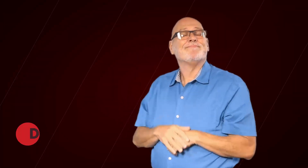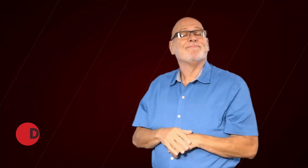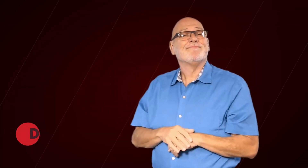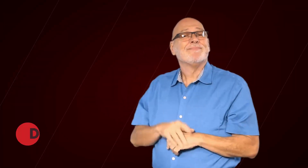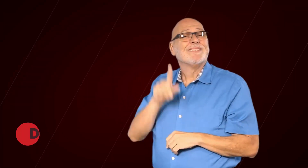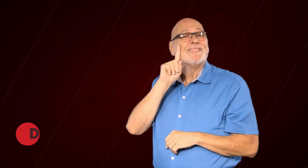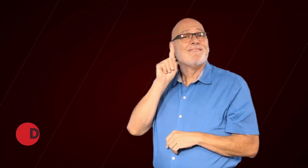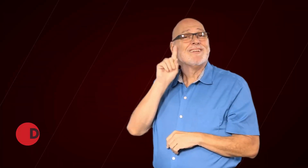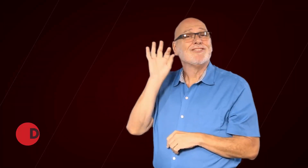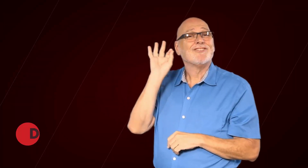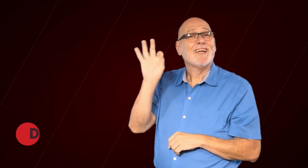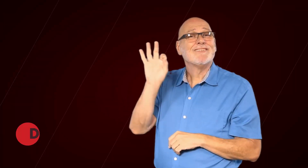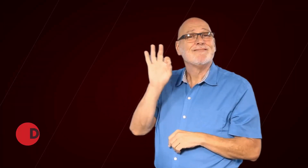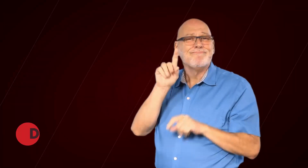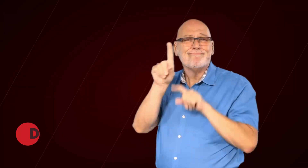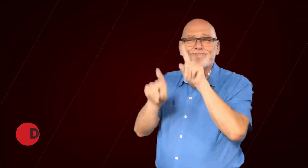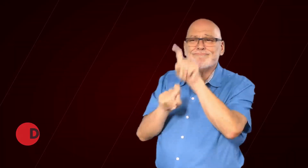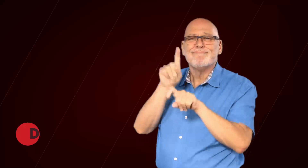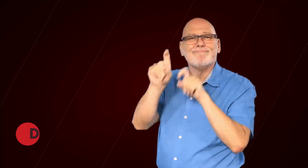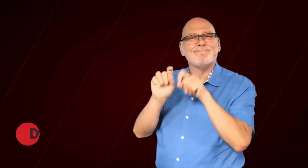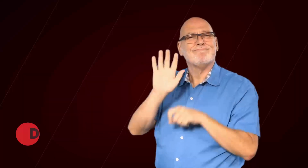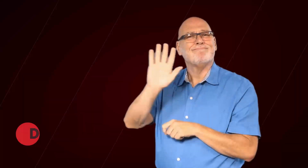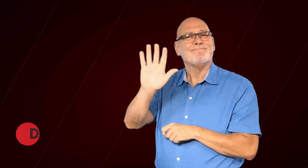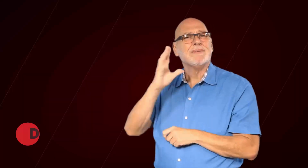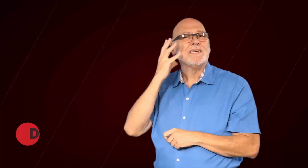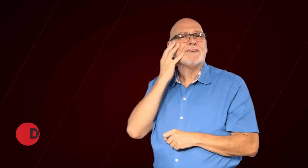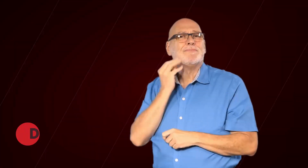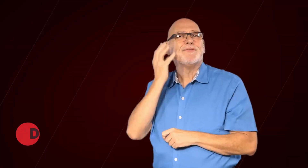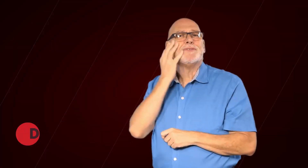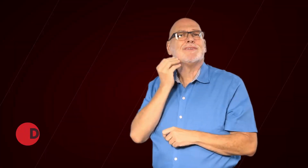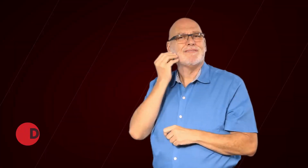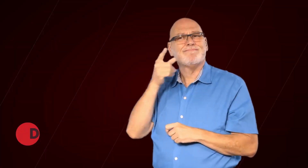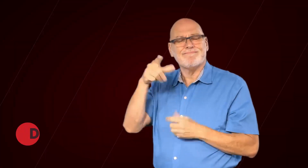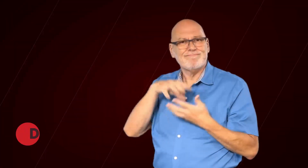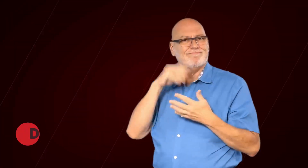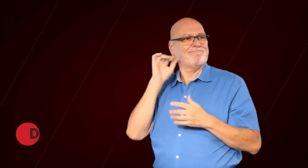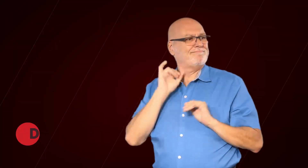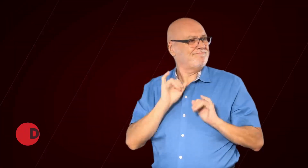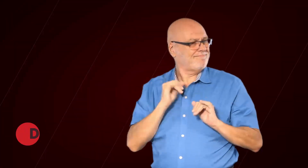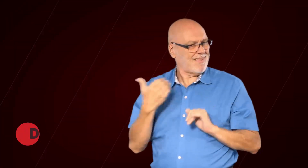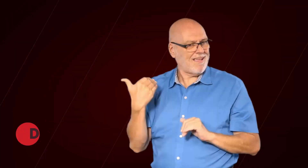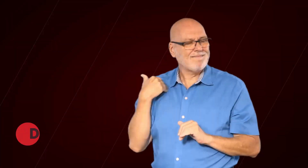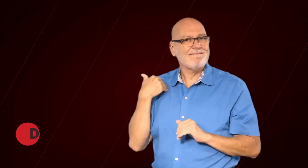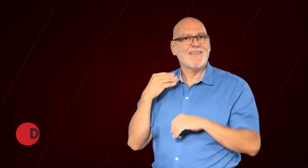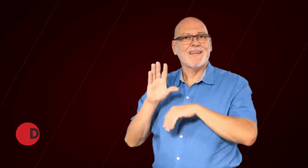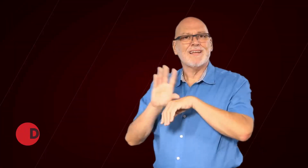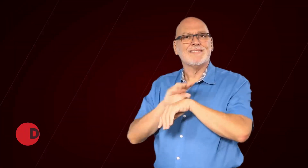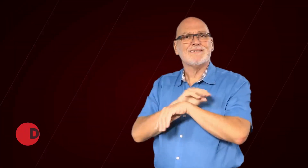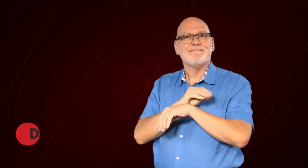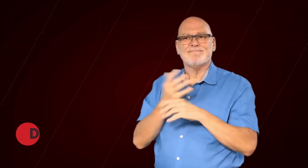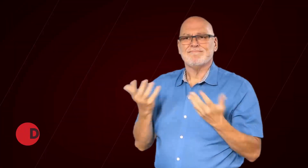DeafDots asked about her experience of learning she had cancer.